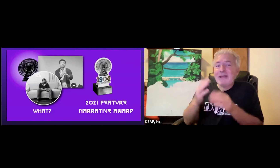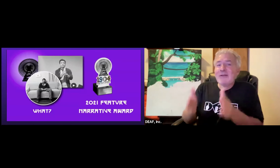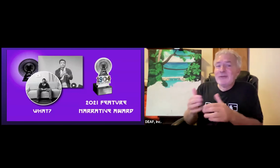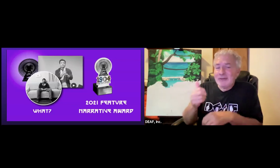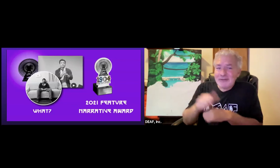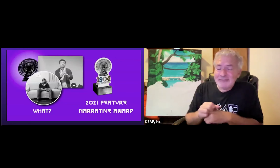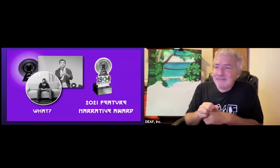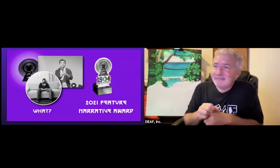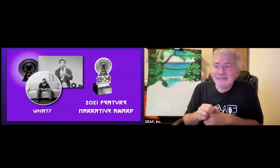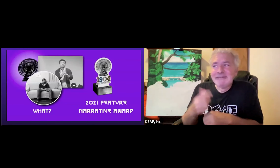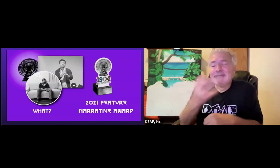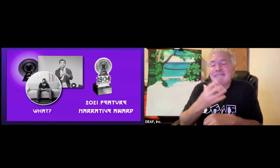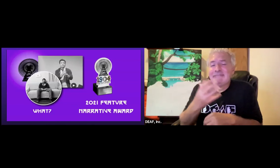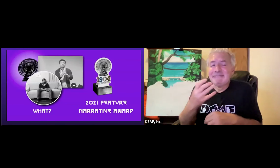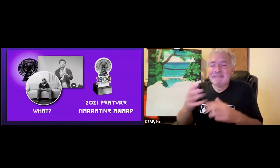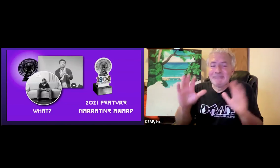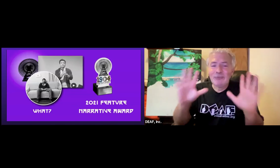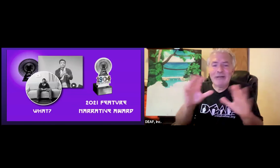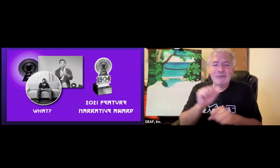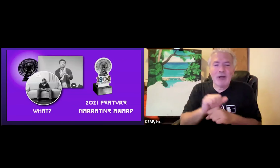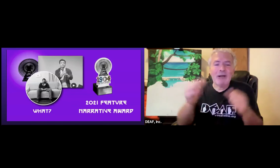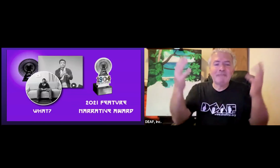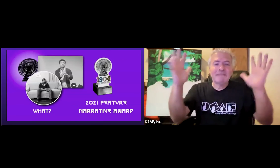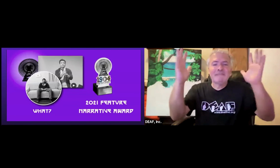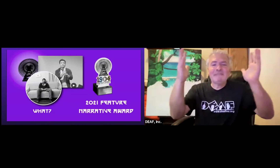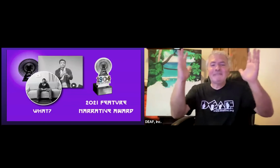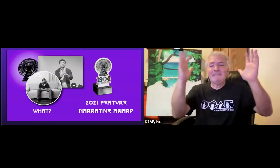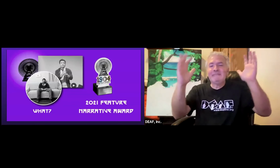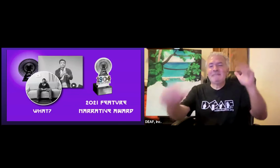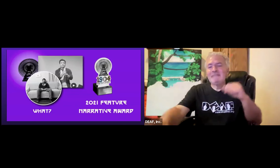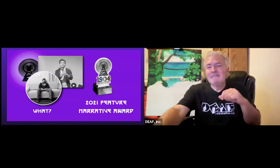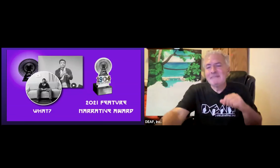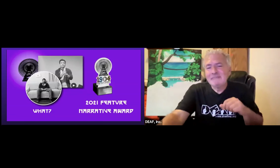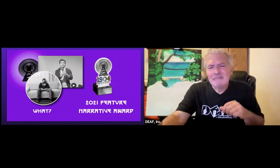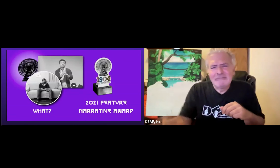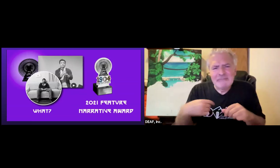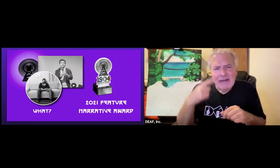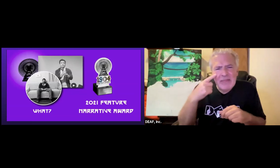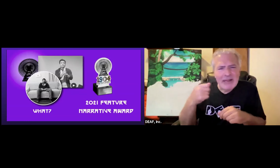It was amazing to watch. It was a very great film. And thank you to everyone that was involved in that. What a great, great job.